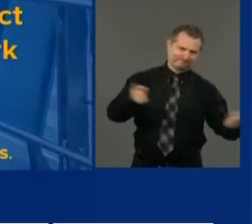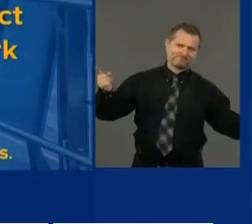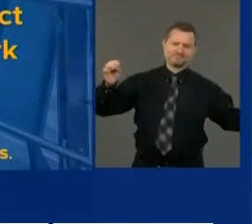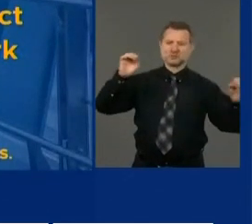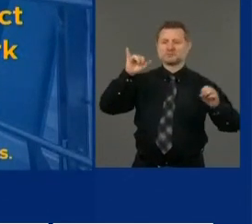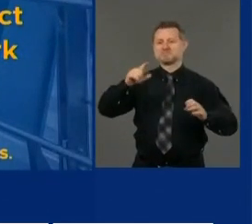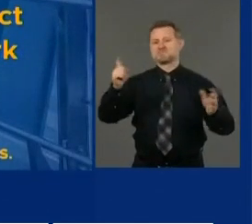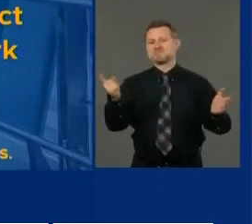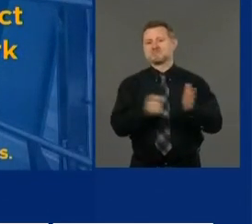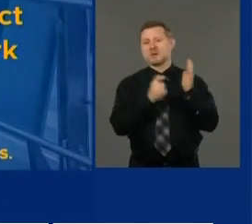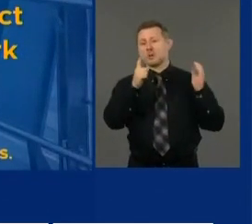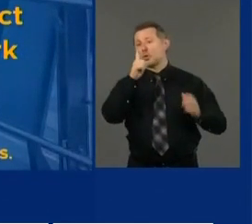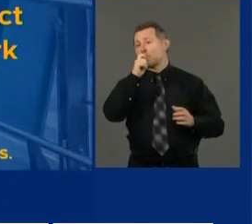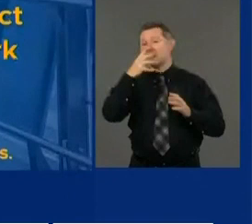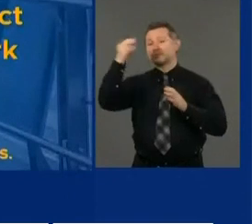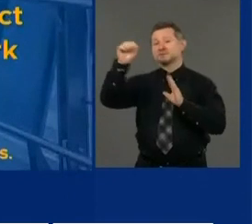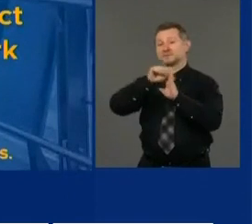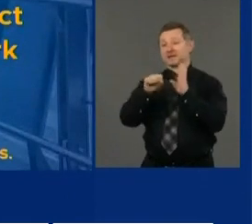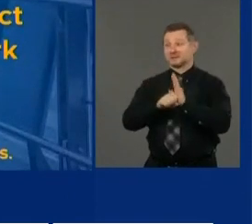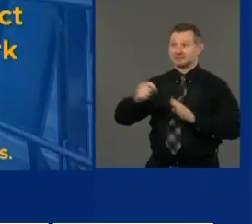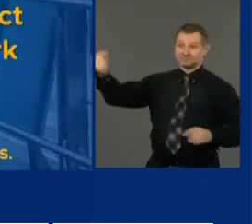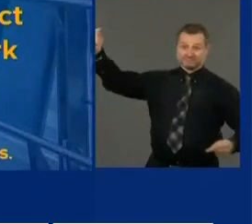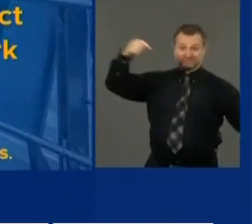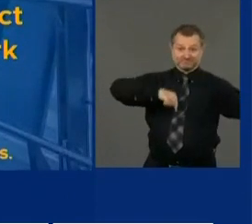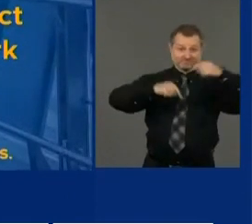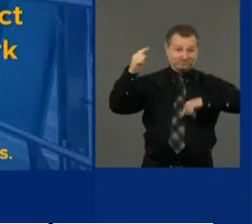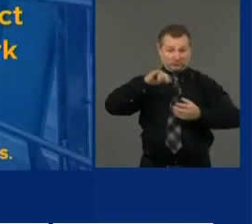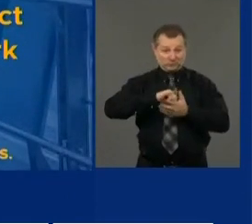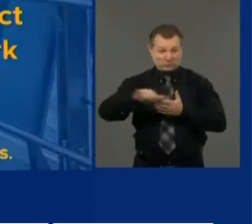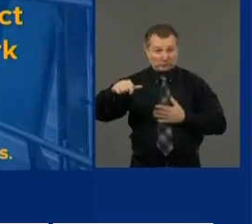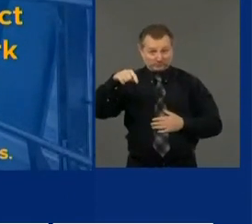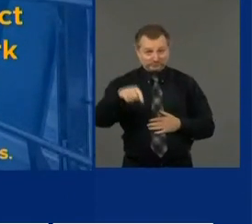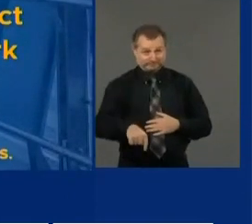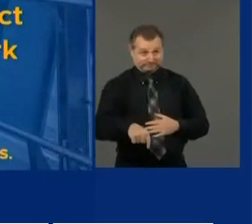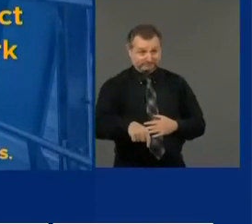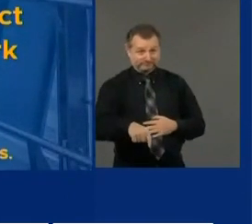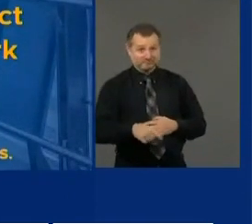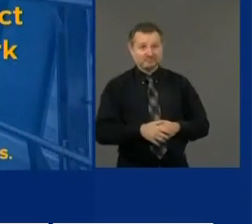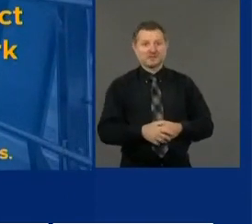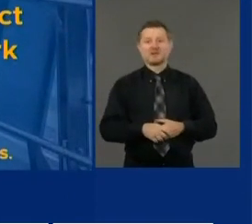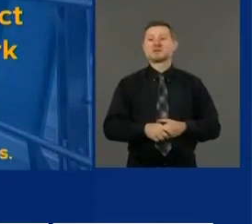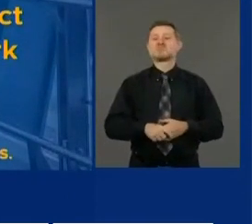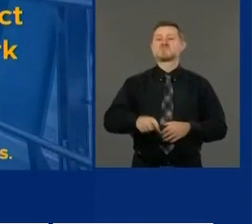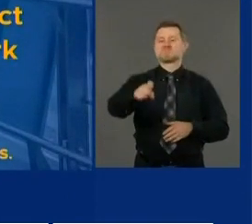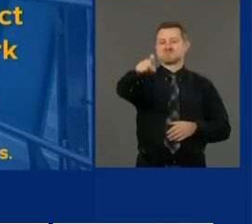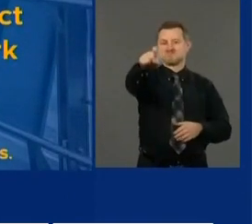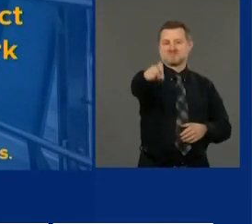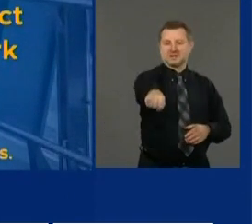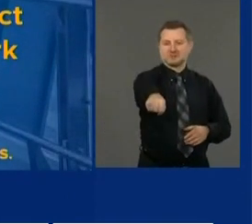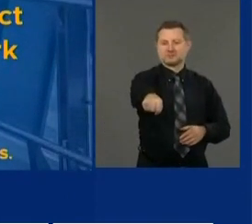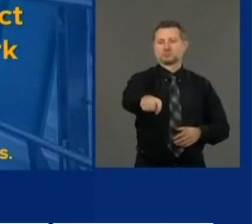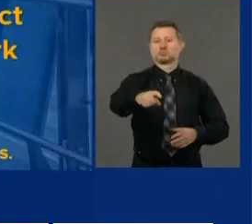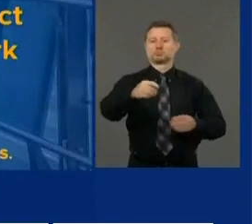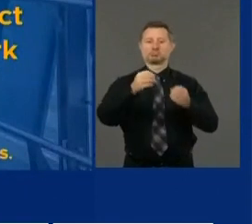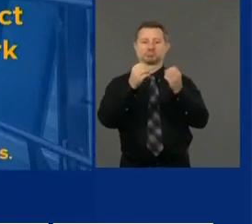WE WILL HAVE THE DEPARTMENT OF HEALTH ISSUE A EMERGENCY HEALTH ORDER THAT WILL MANDATE THAT